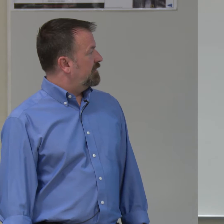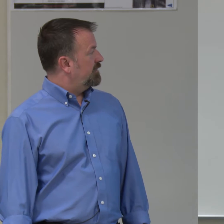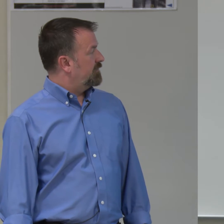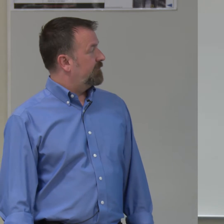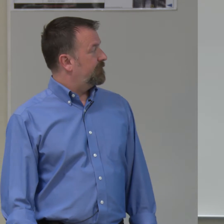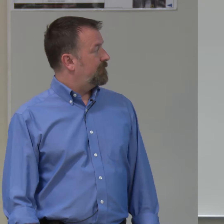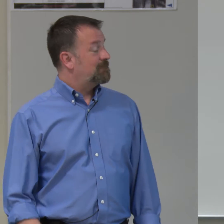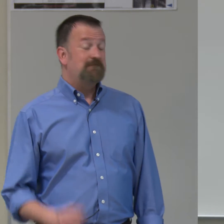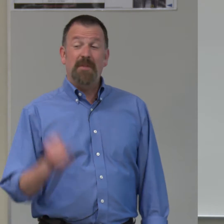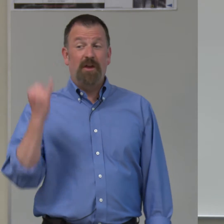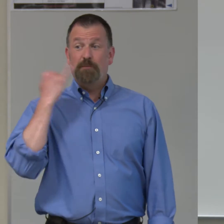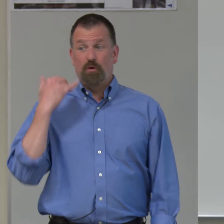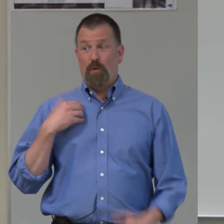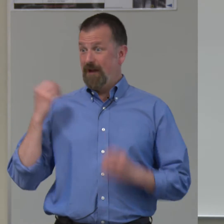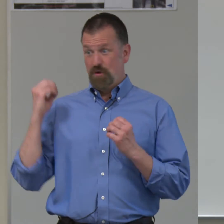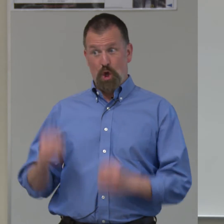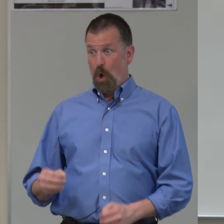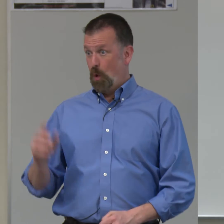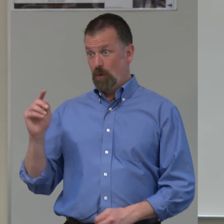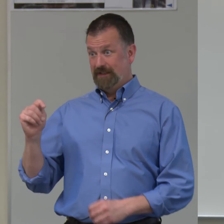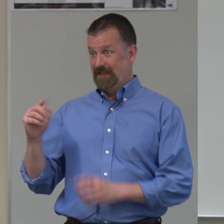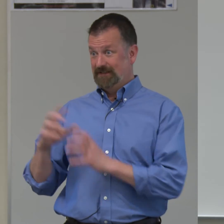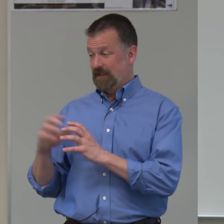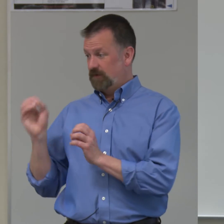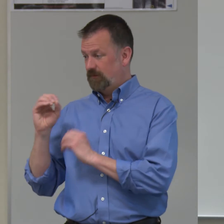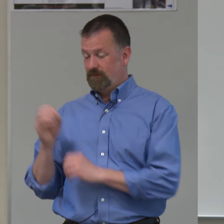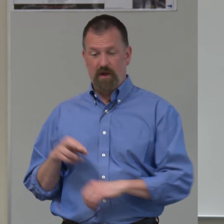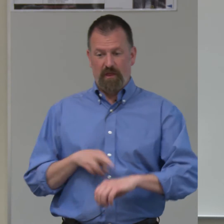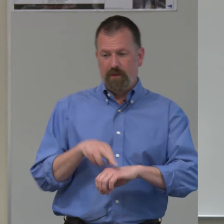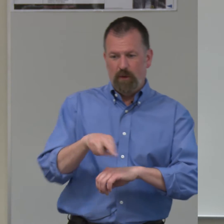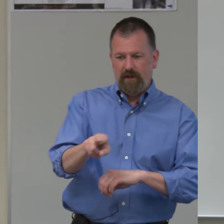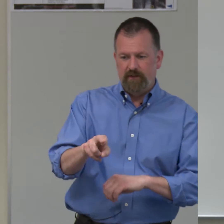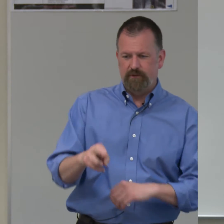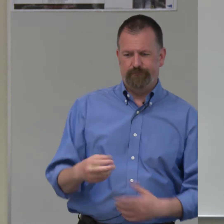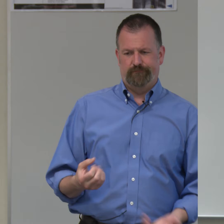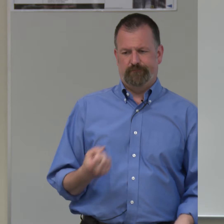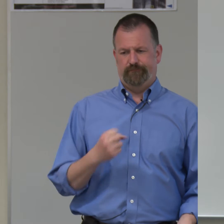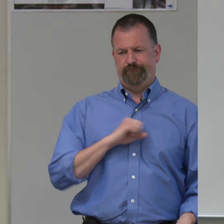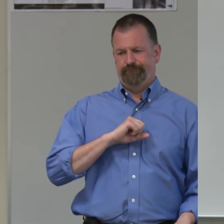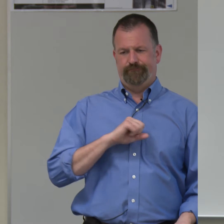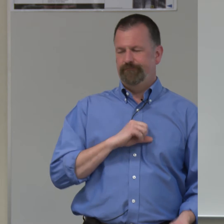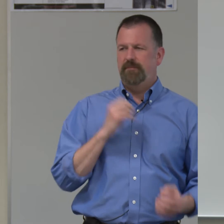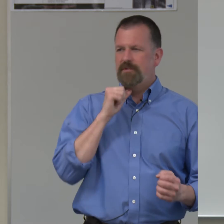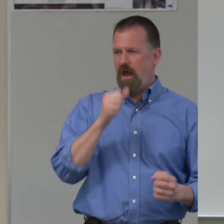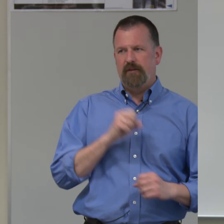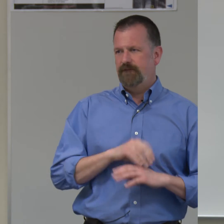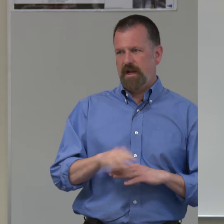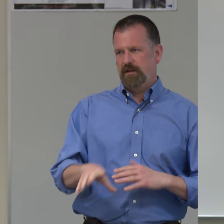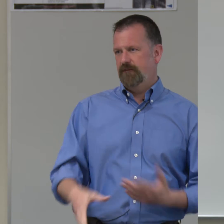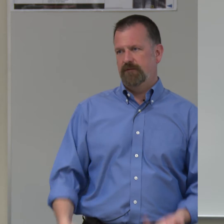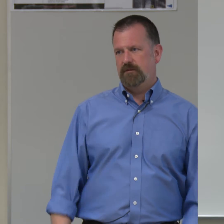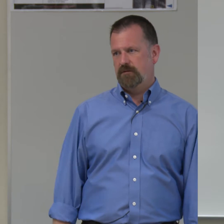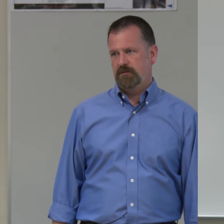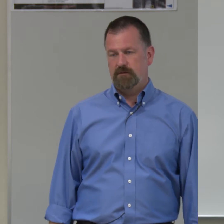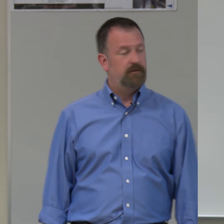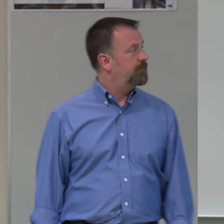is that without T cells, that radiation is virtually ineffective, so, just to orient you to this,